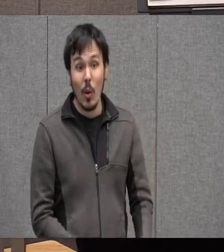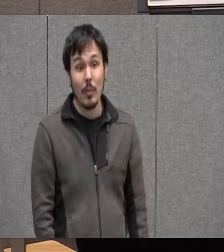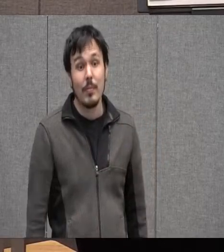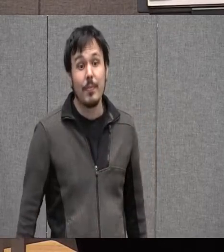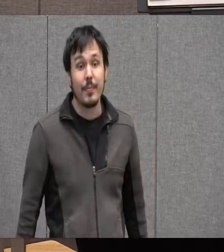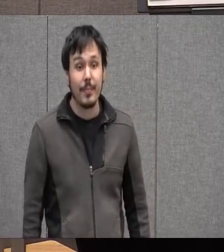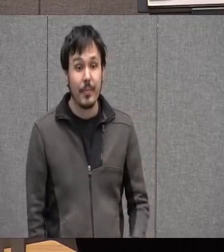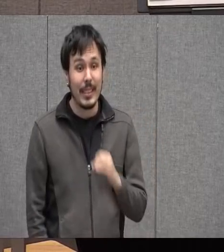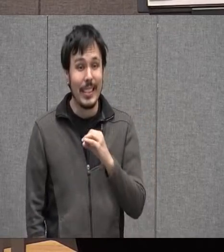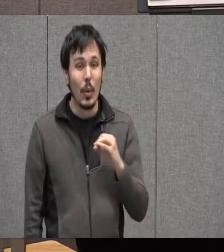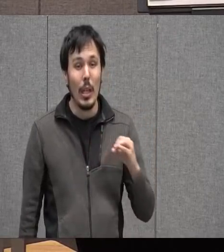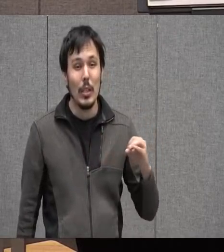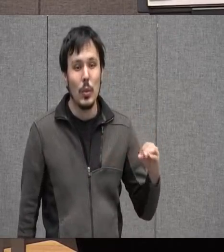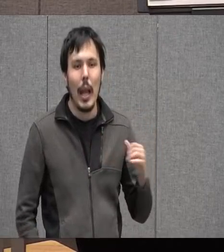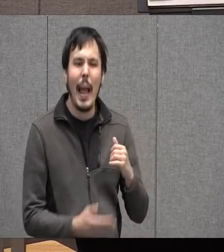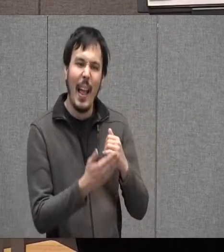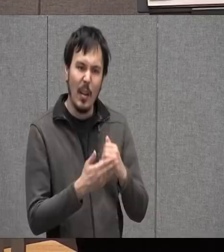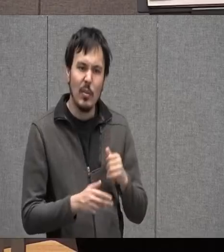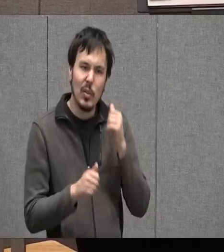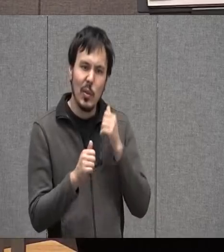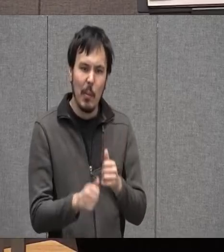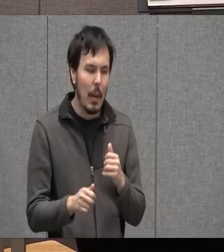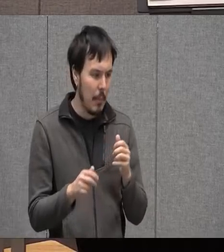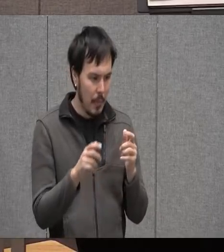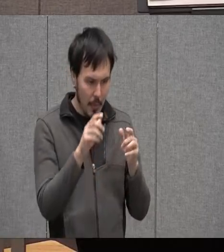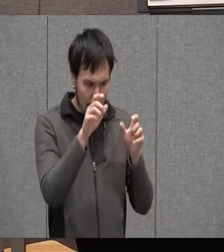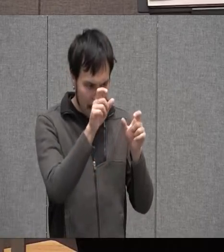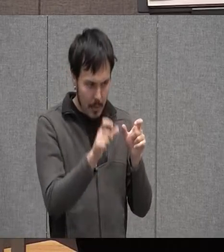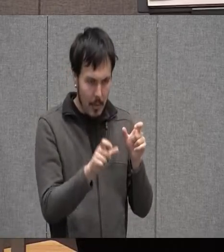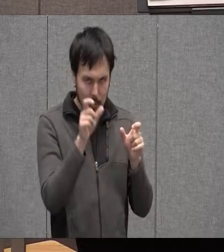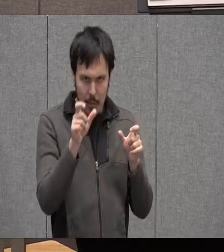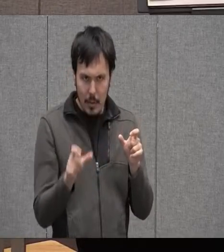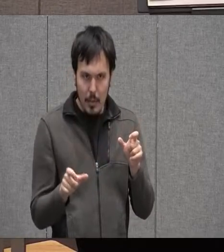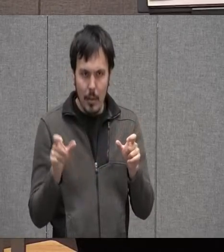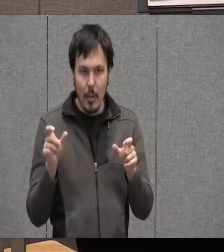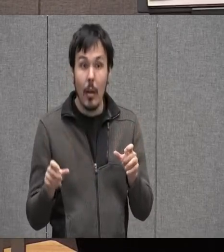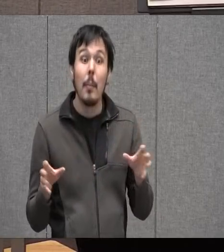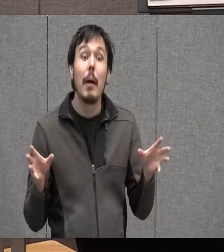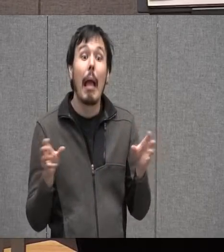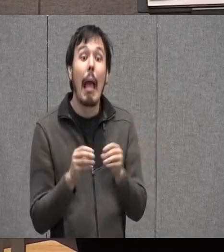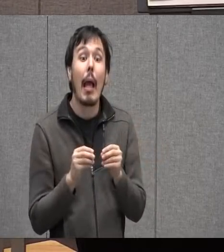And this just helps us to sort of keep our digits lined up. Now we need to add these together, don't we?